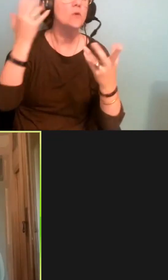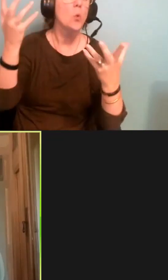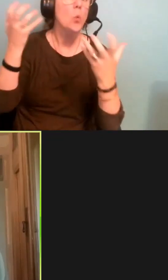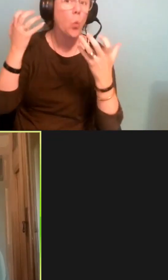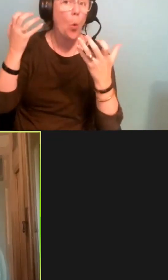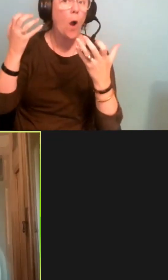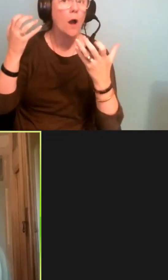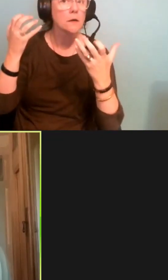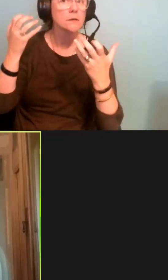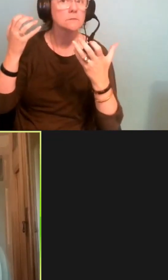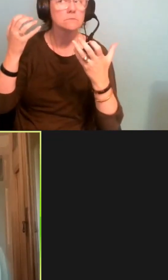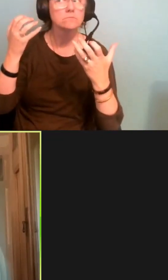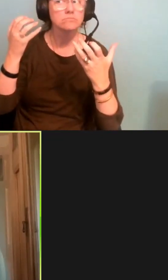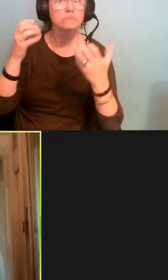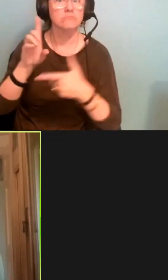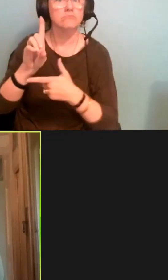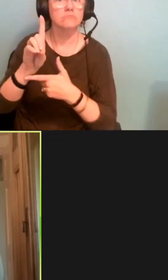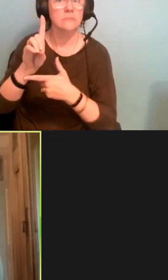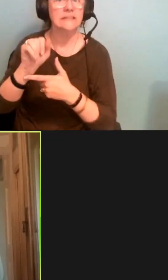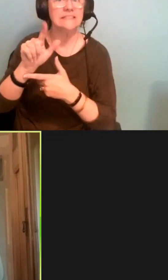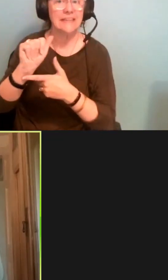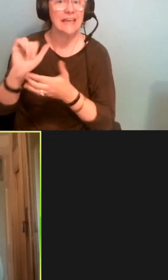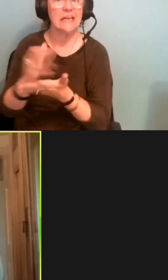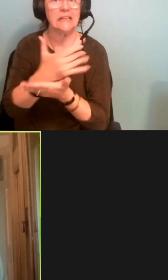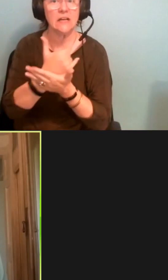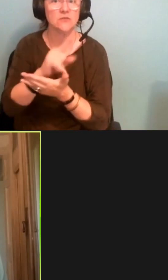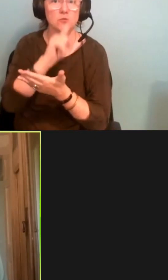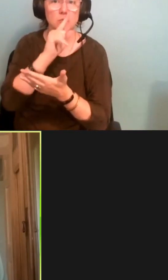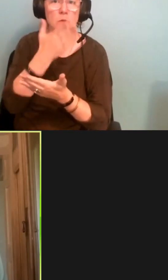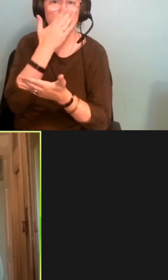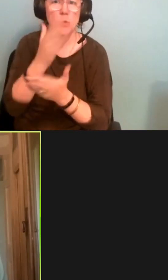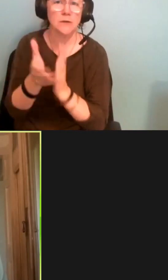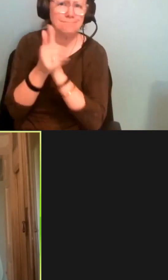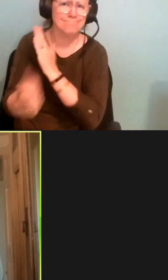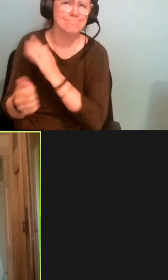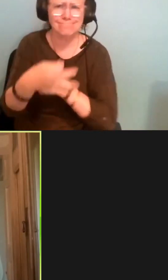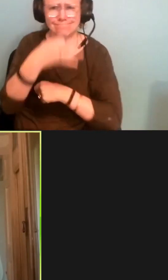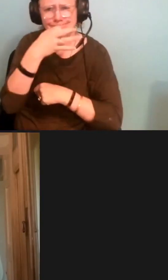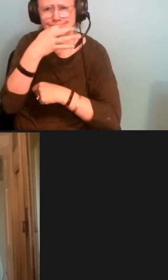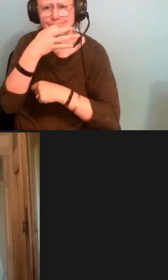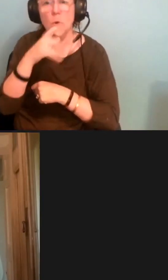want to collect language outcome data in a quality way um I would look to